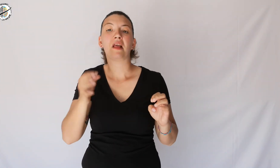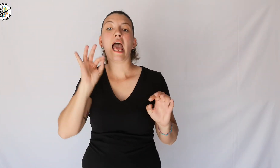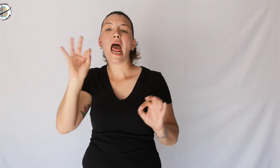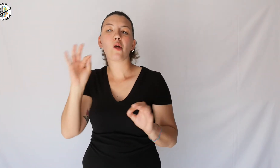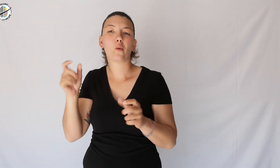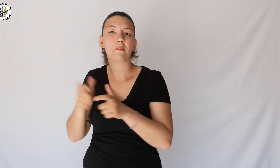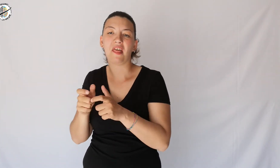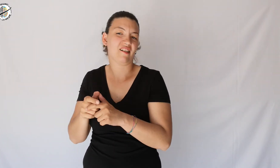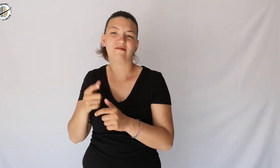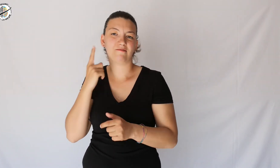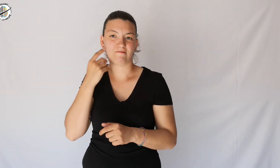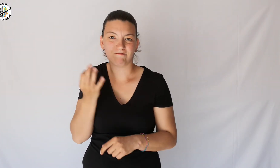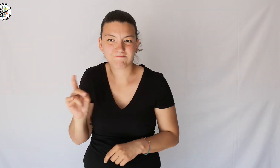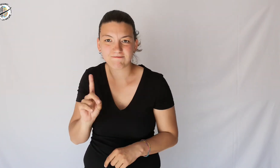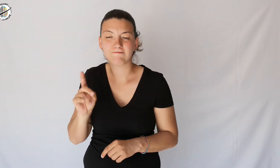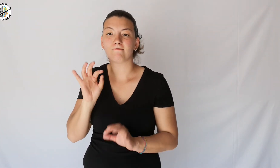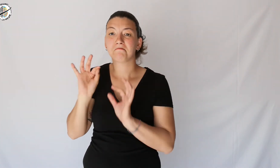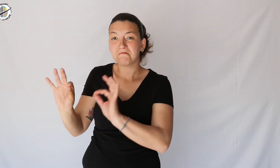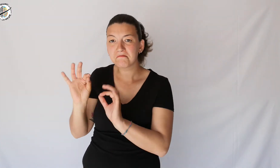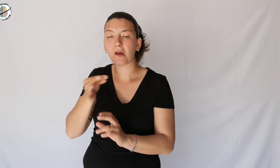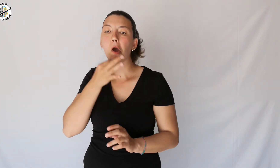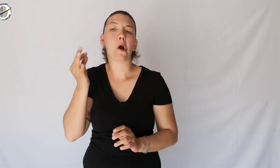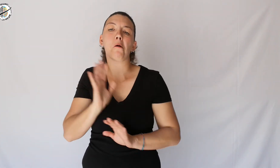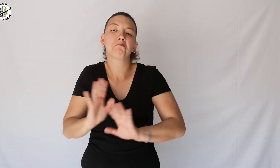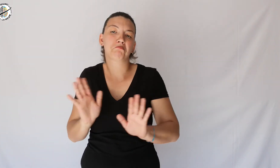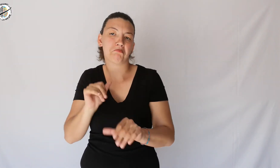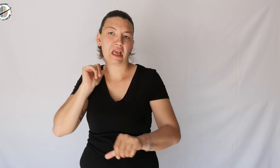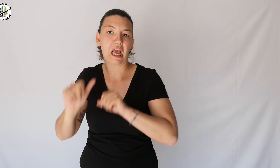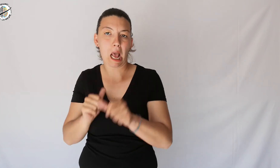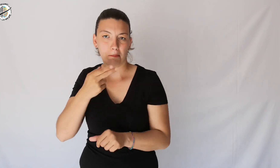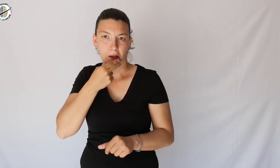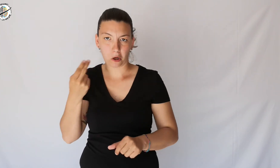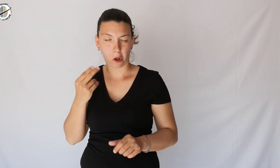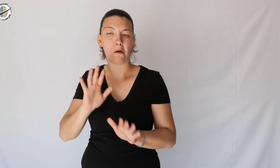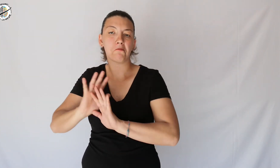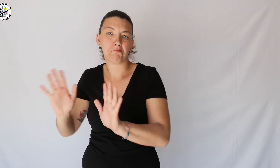Some countries have changed their name regardless of the teasing,